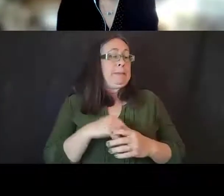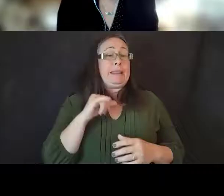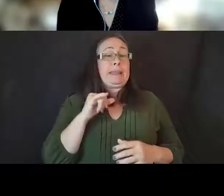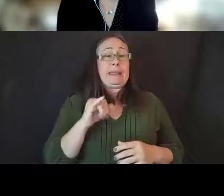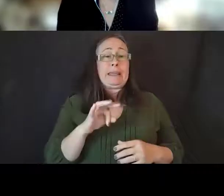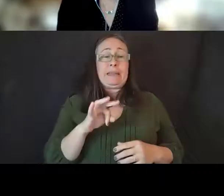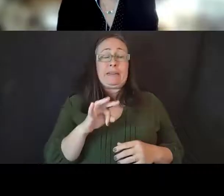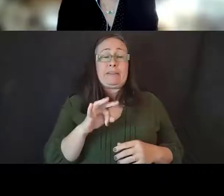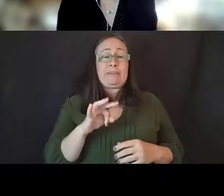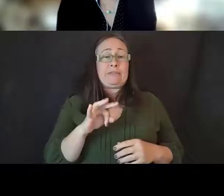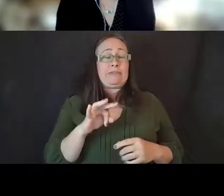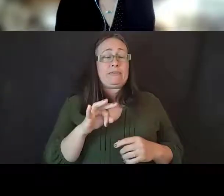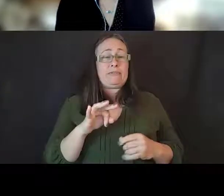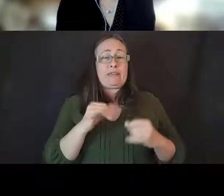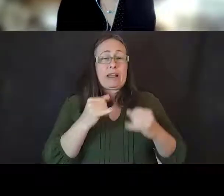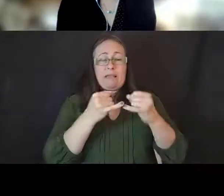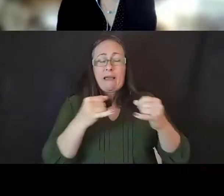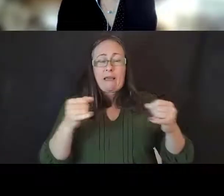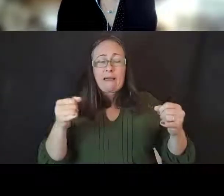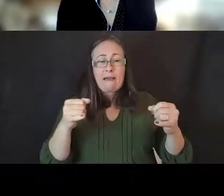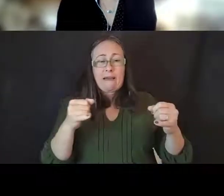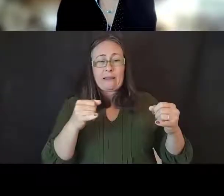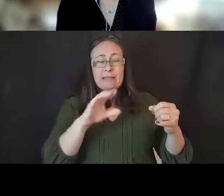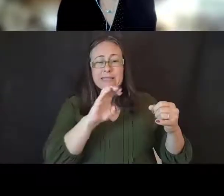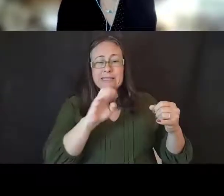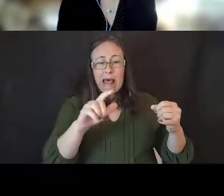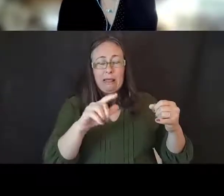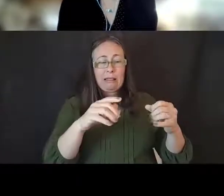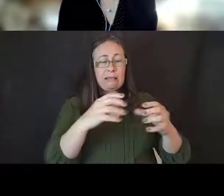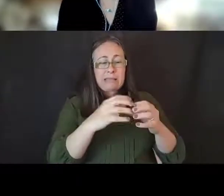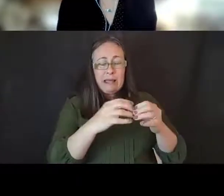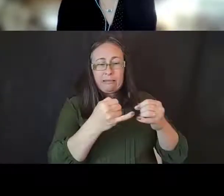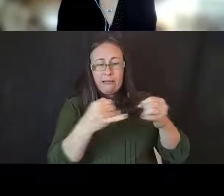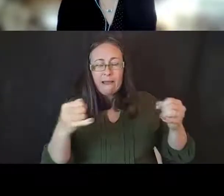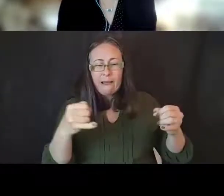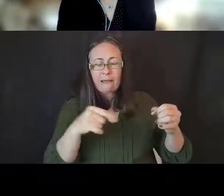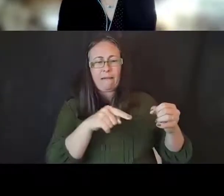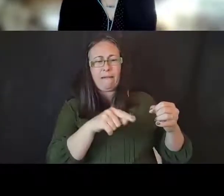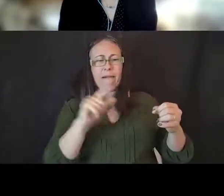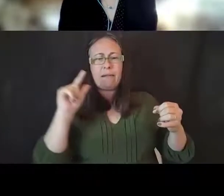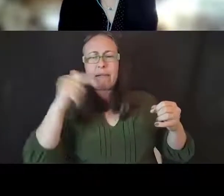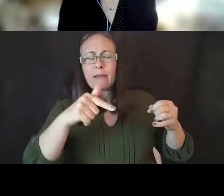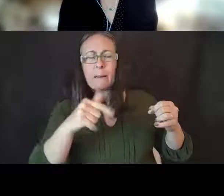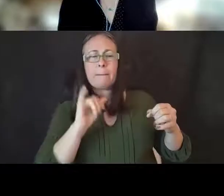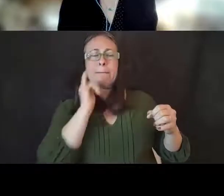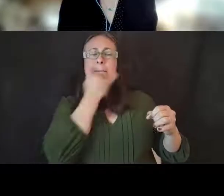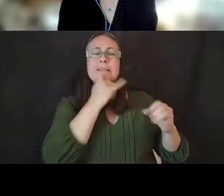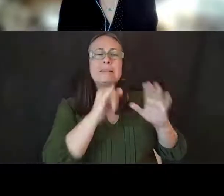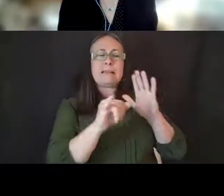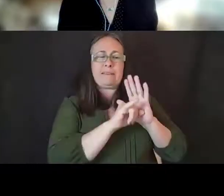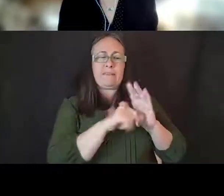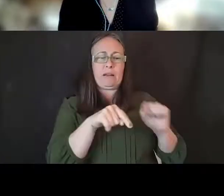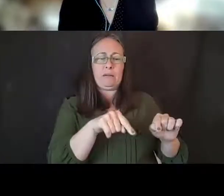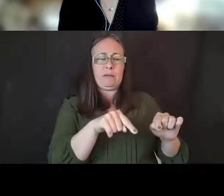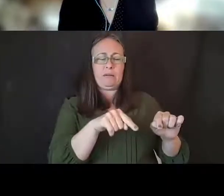that is being used in a study that's later found to actually be misidentified cell line, and so I'll talk more about this in a second.